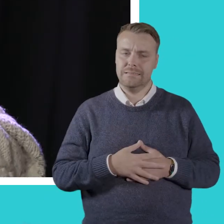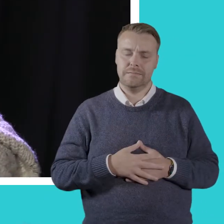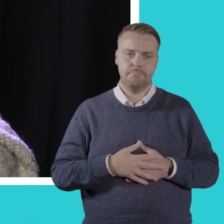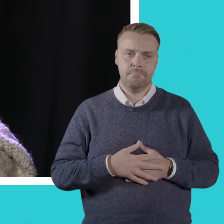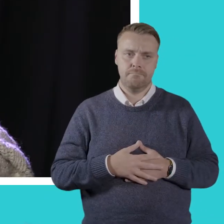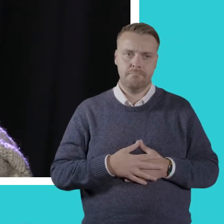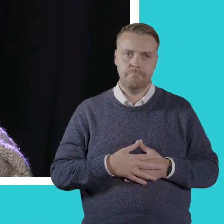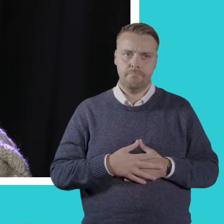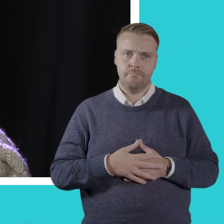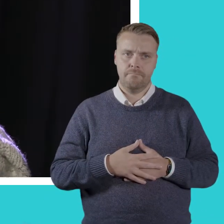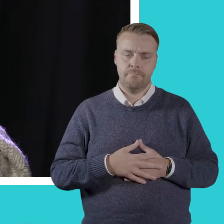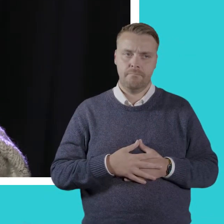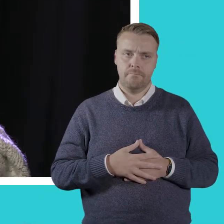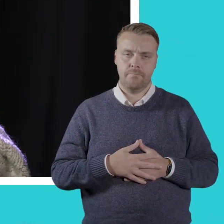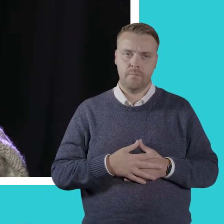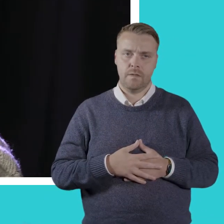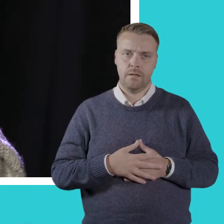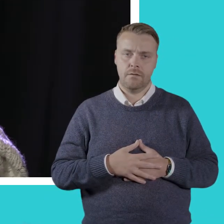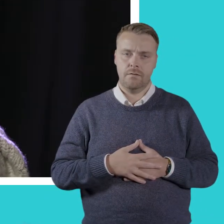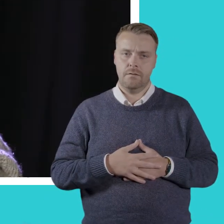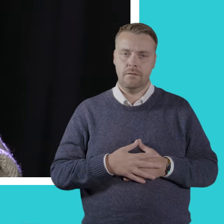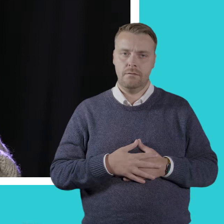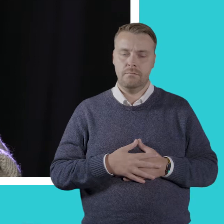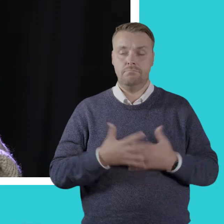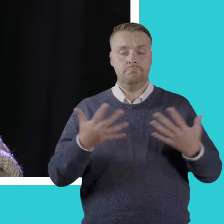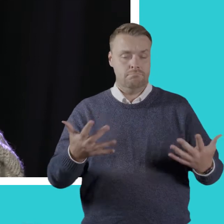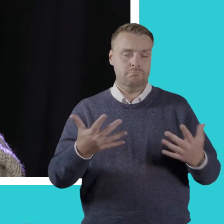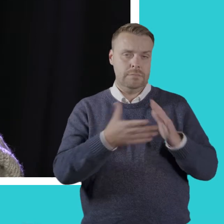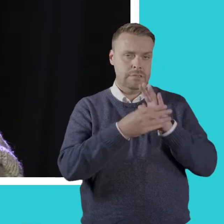I think about this in the context often you know it's perceived that women you know are necessarily